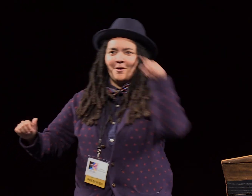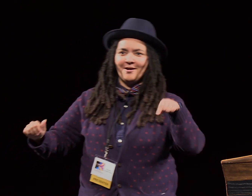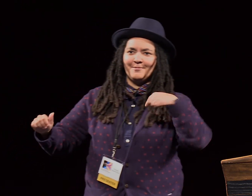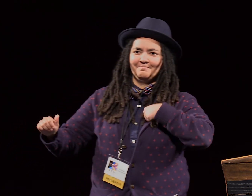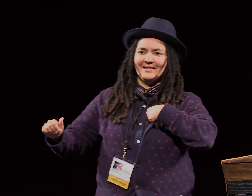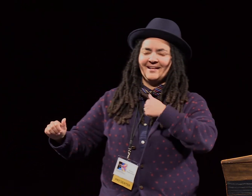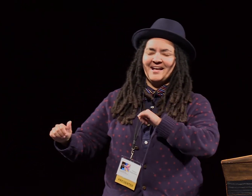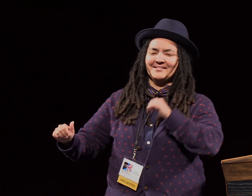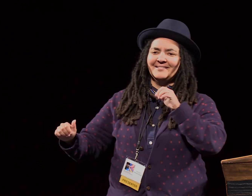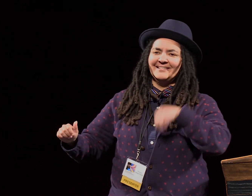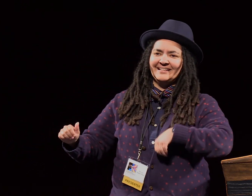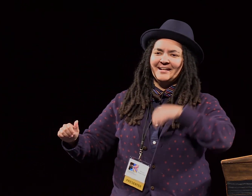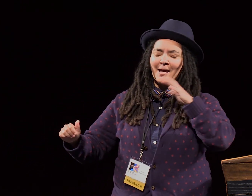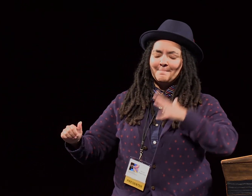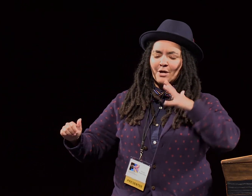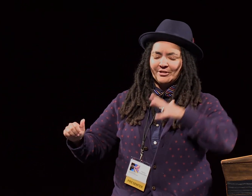or, in my case, in America.